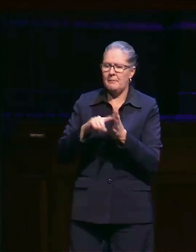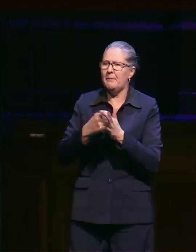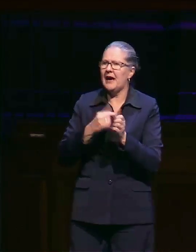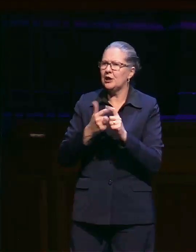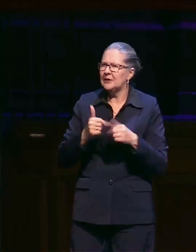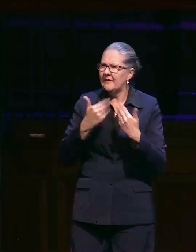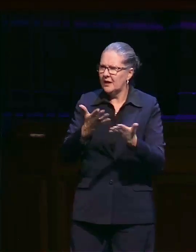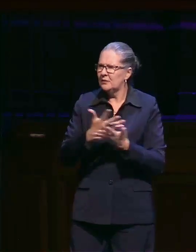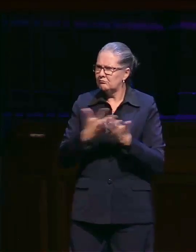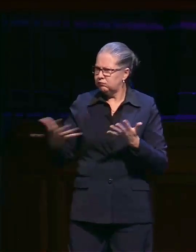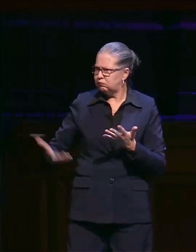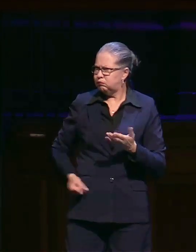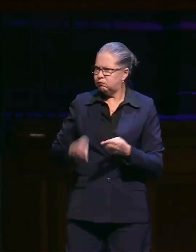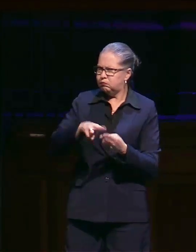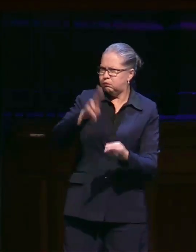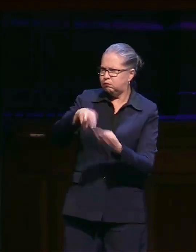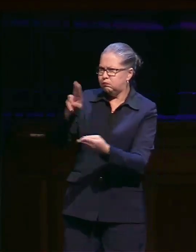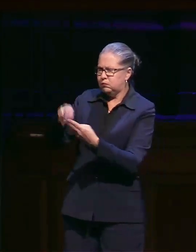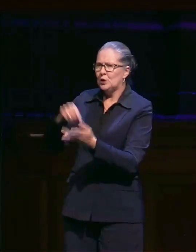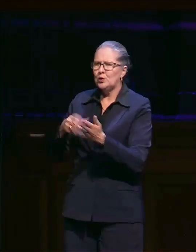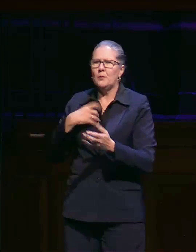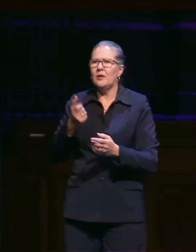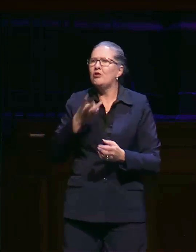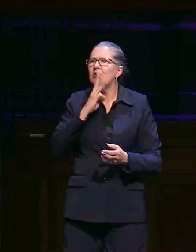significant income boosts to more than three hundred and eighty four thousand